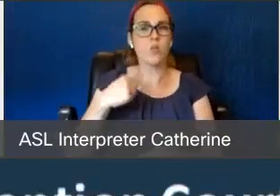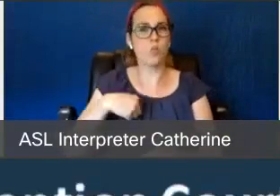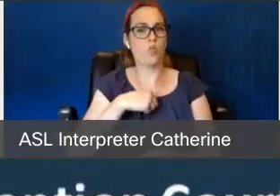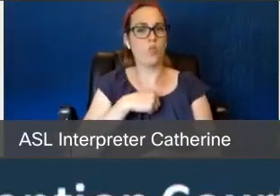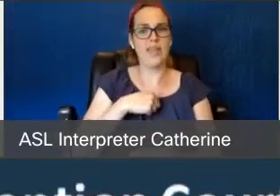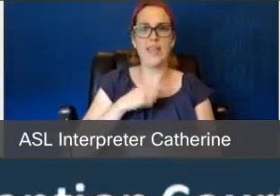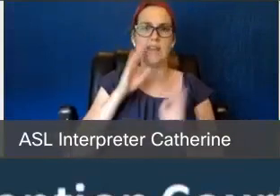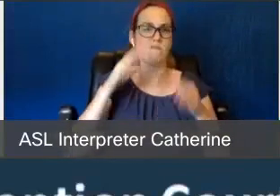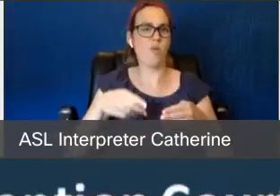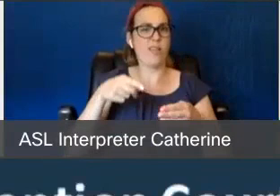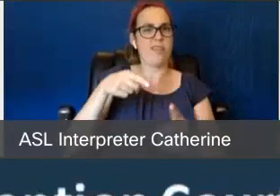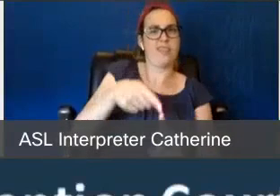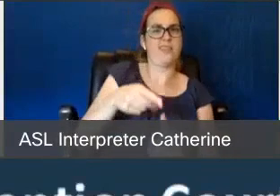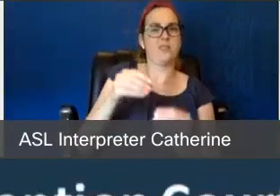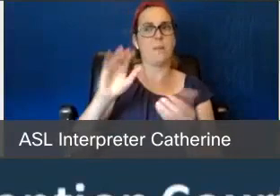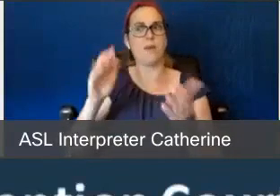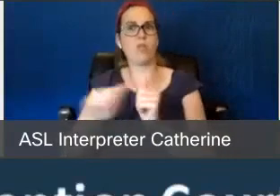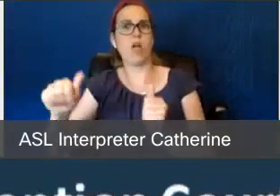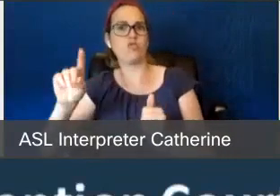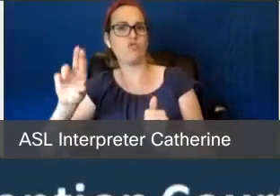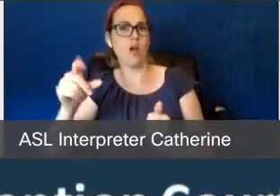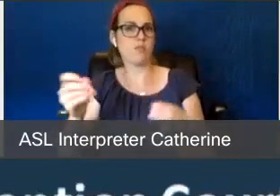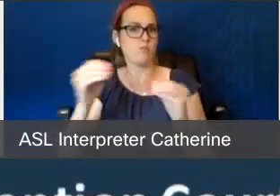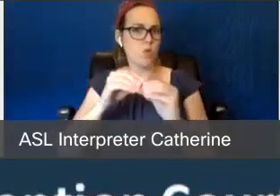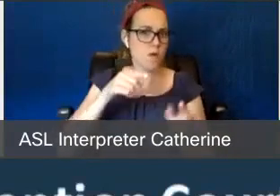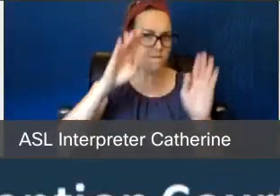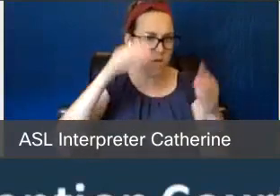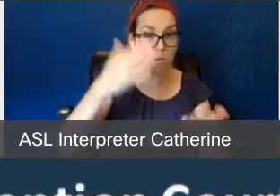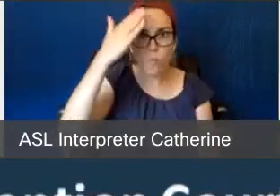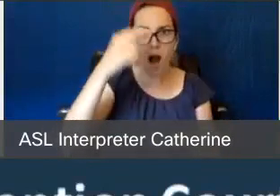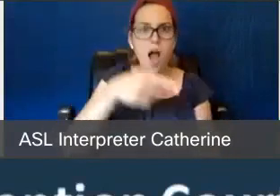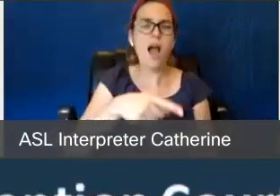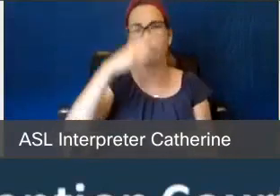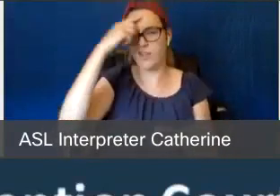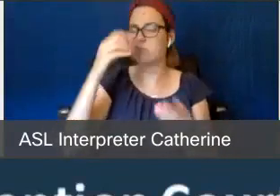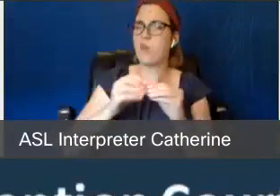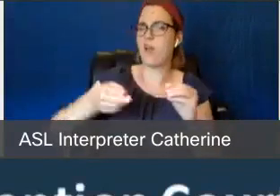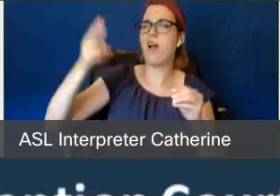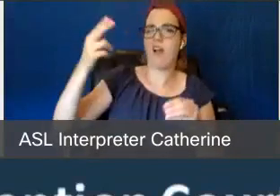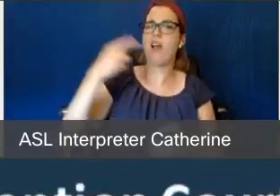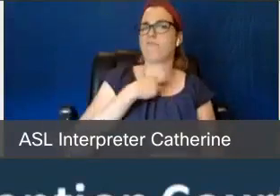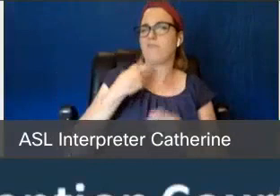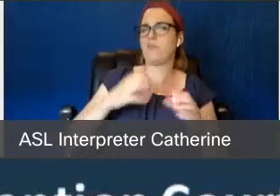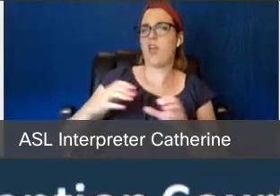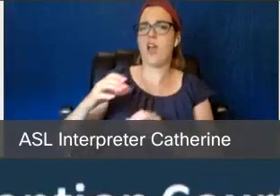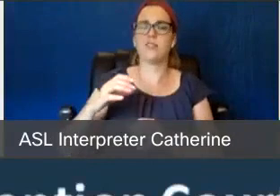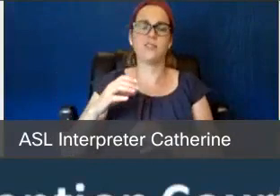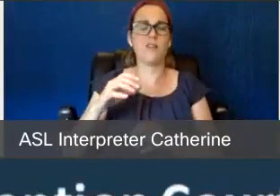about that earlier, is that when the introduction of the synthetic opioids have really added to why we need